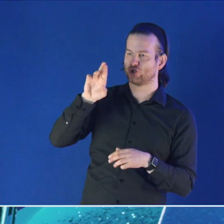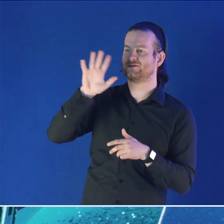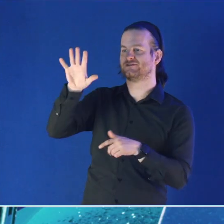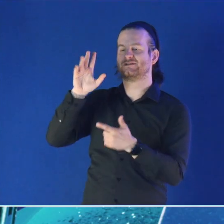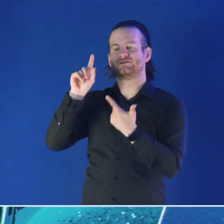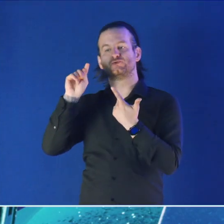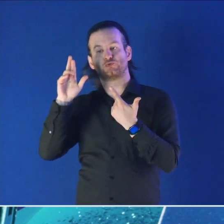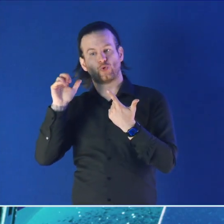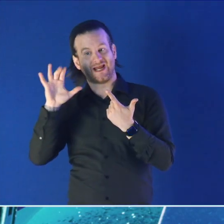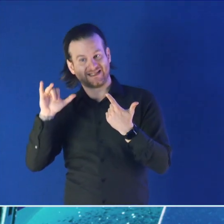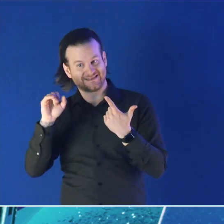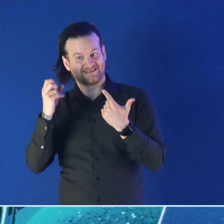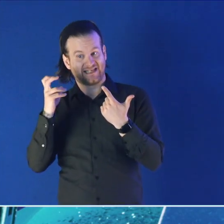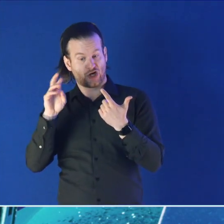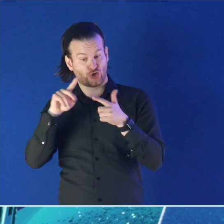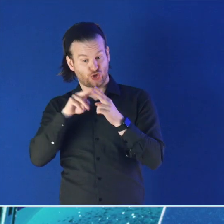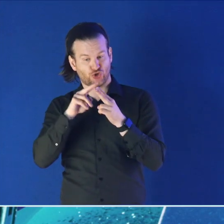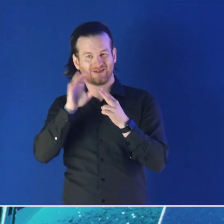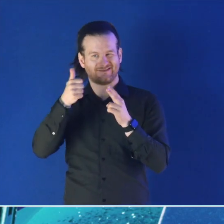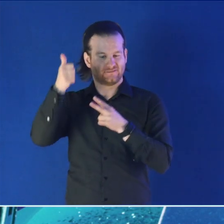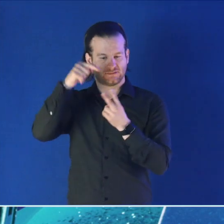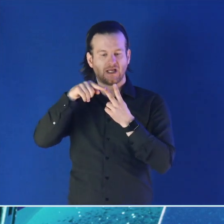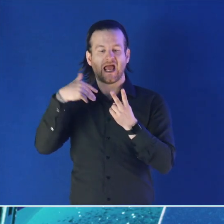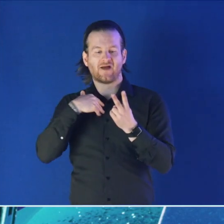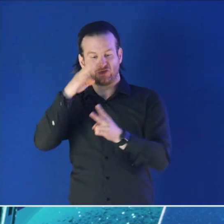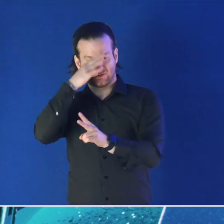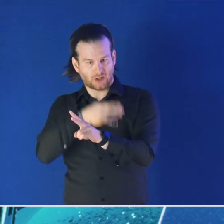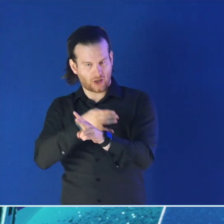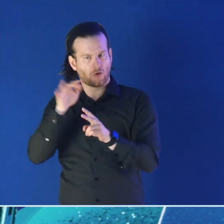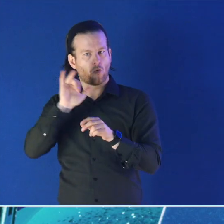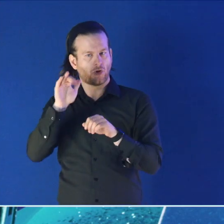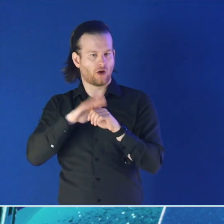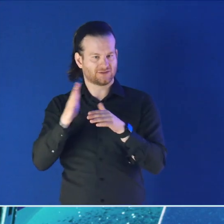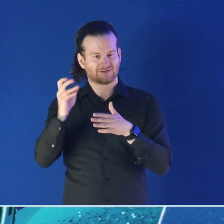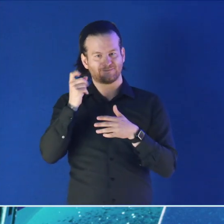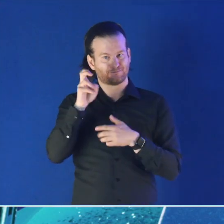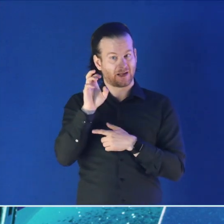I started. And when I began, I did a little refresh on that room